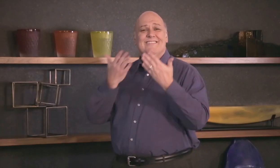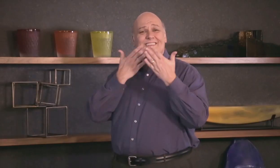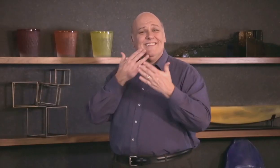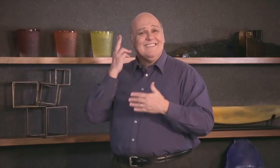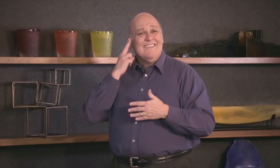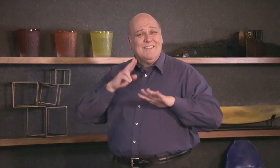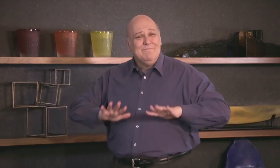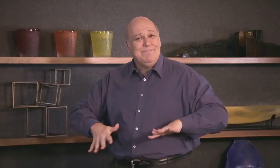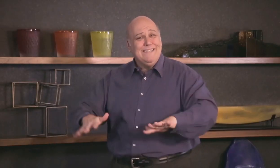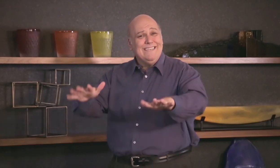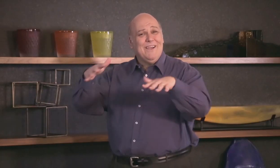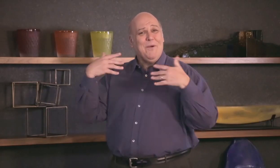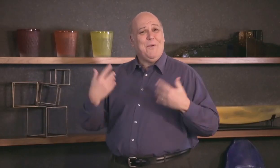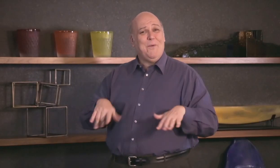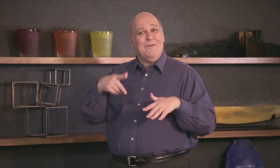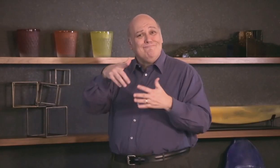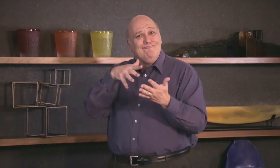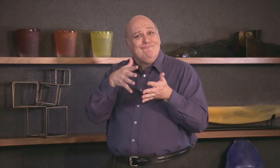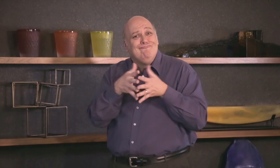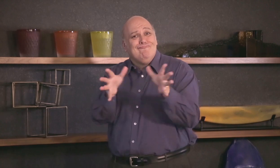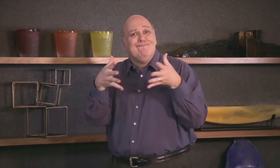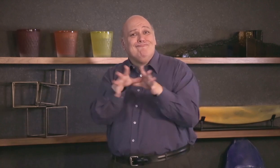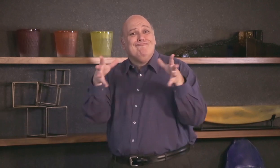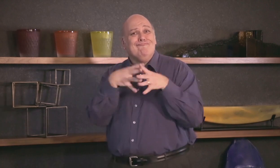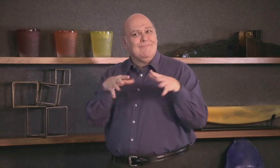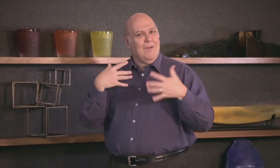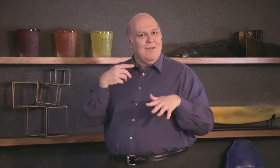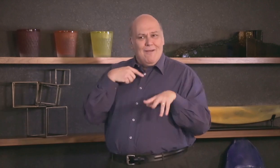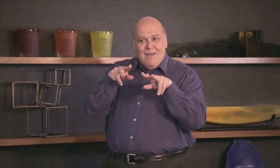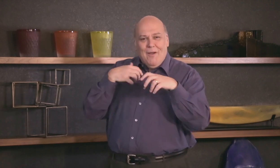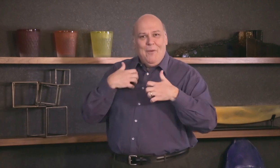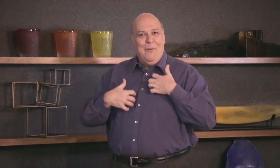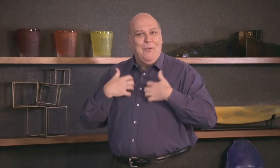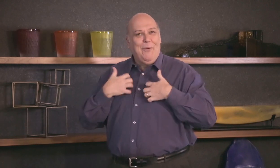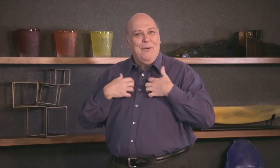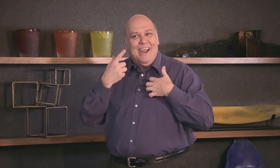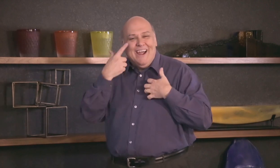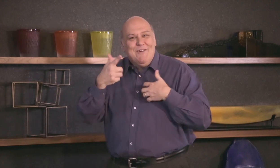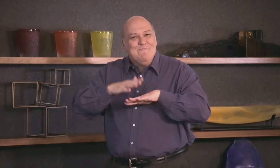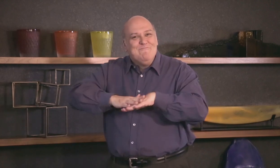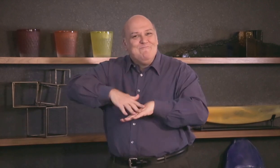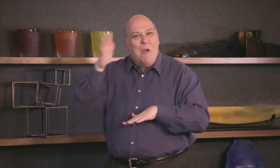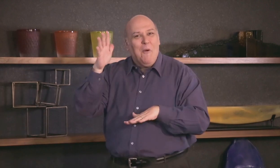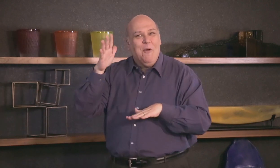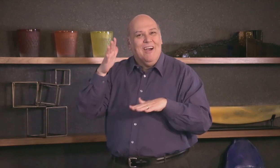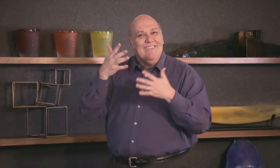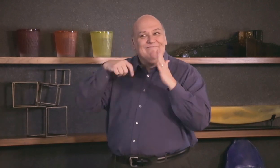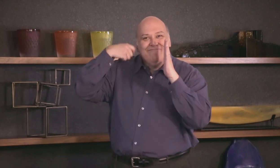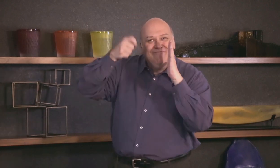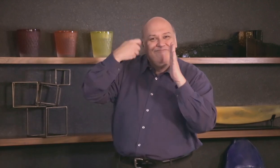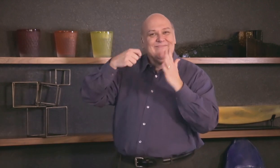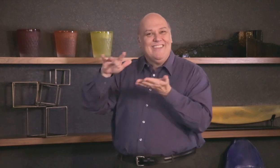Thanks for today's Deafbeat stories, I get excited listening to these stories, and want more on